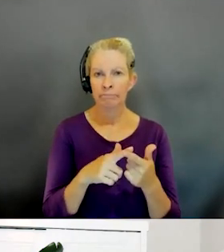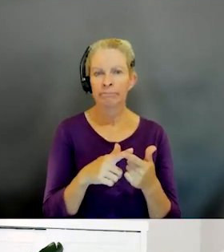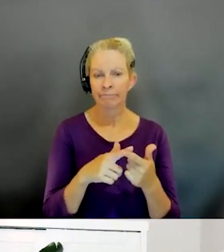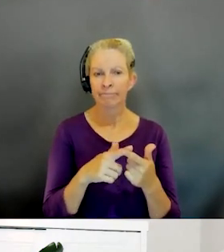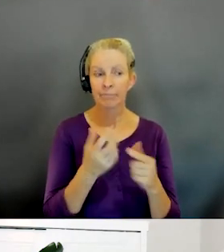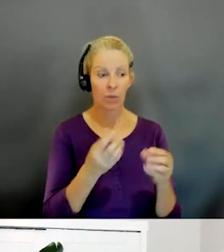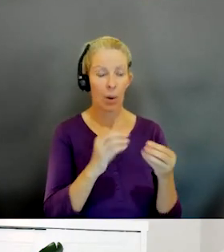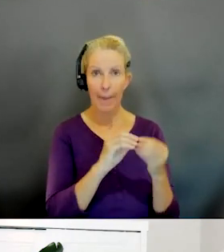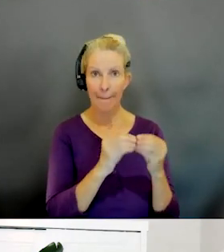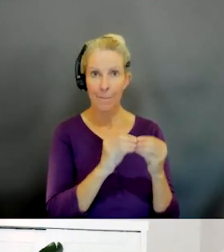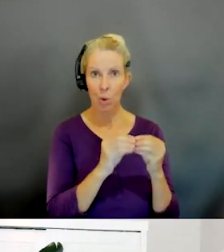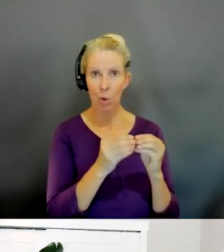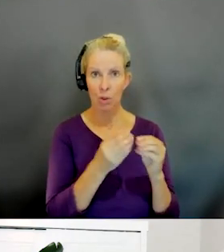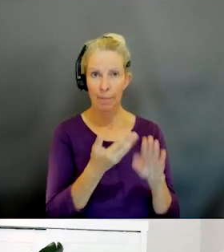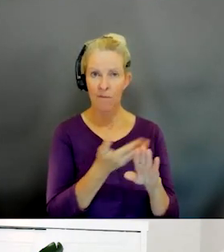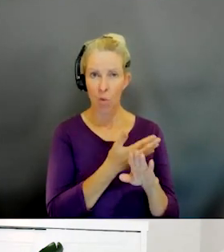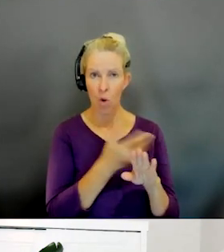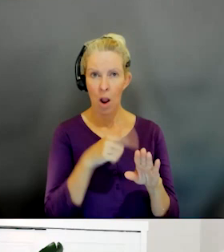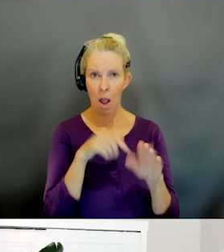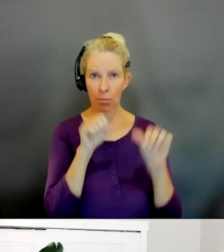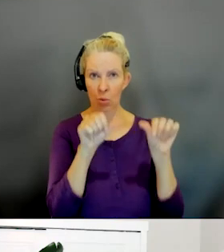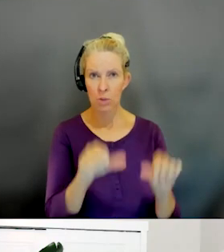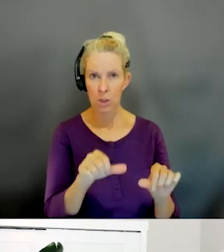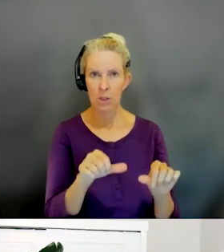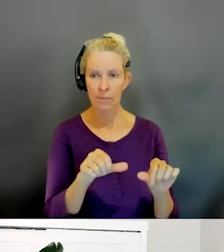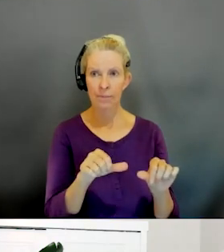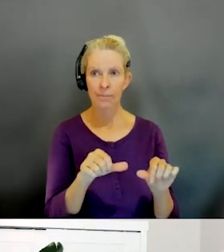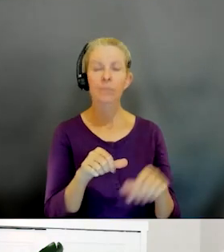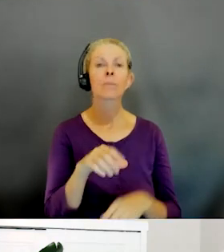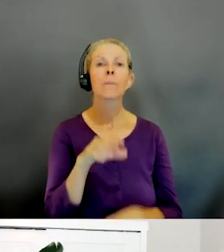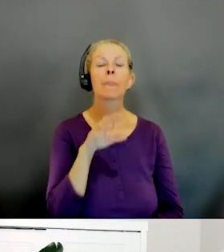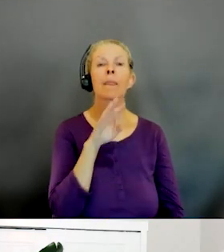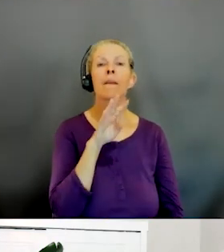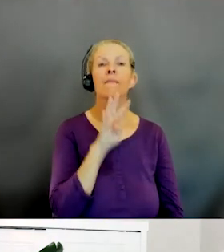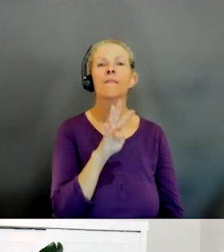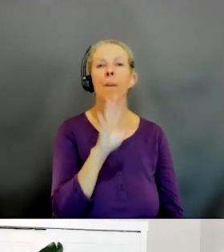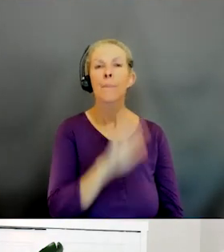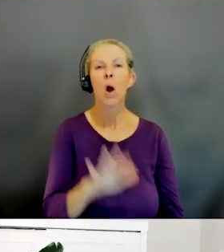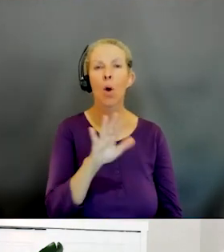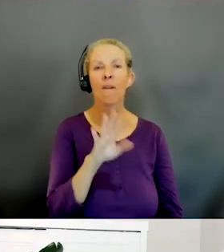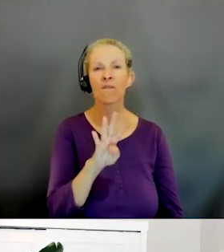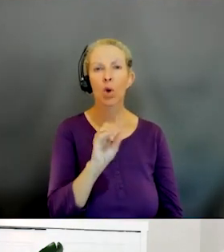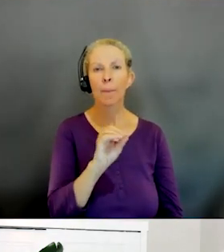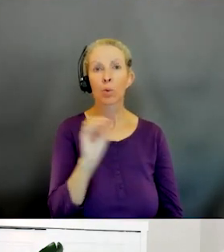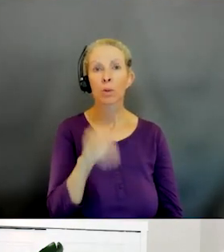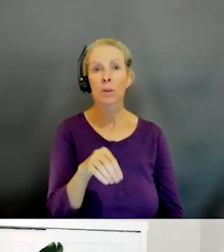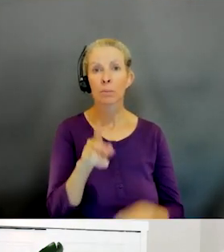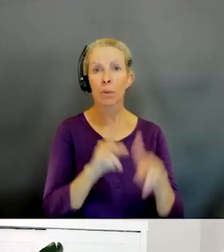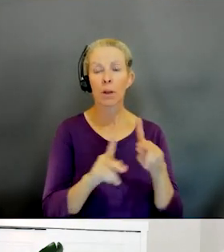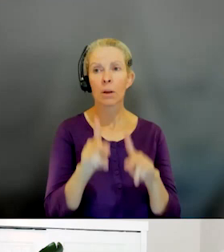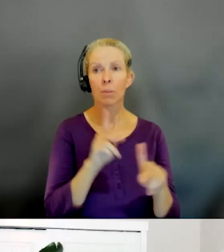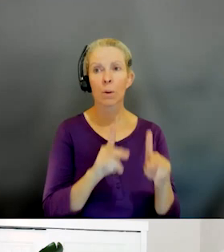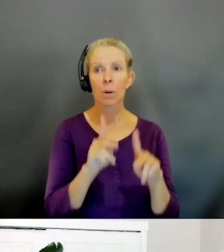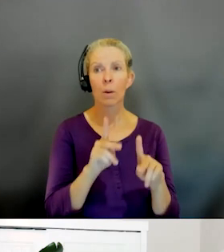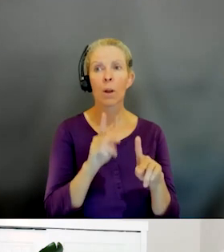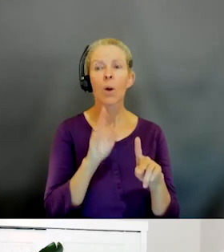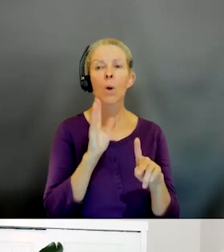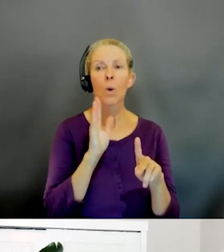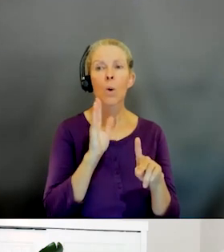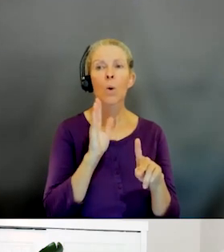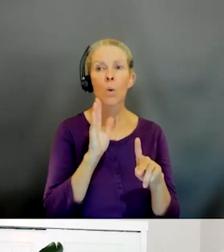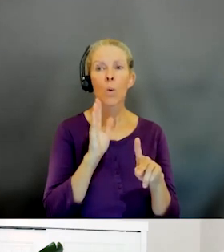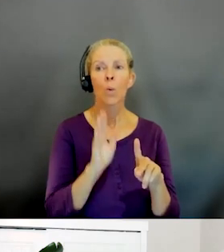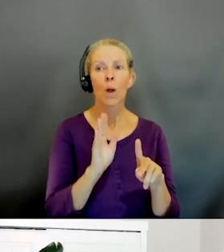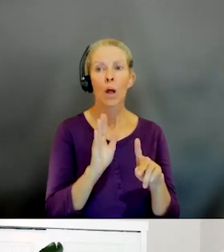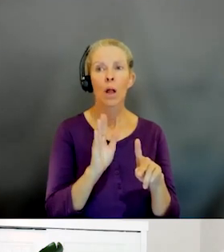I gave earlier, 40-something percent of people will leave your site if it is inaccessible,